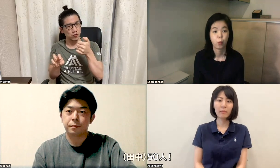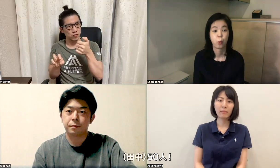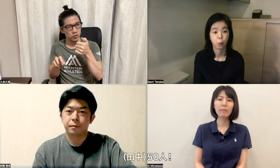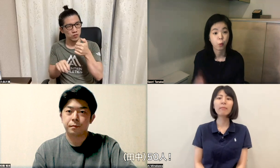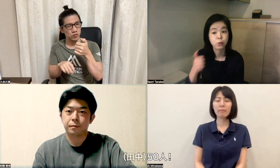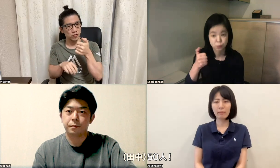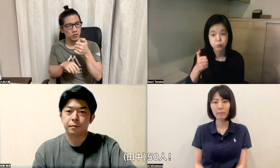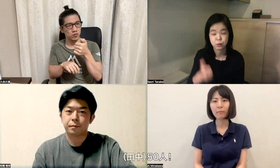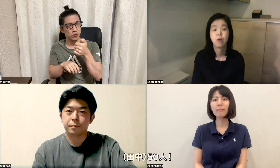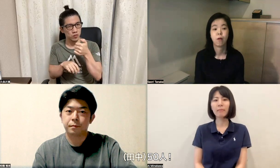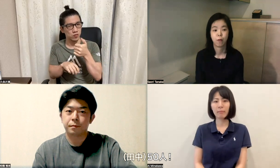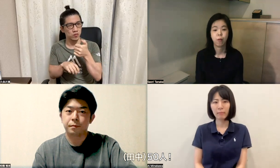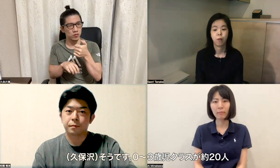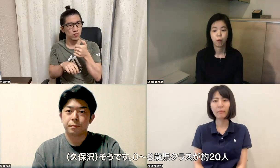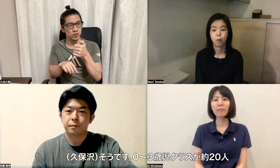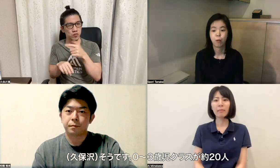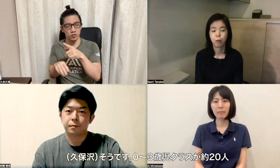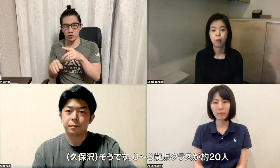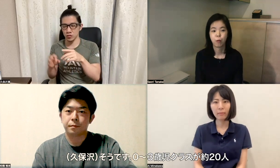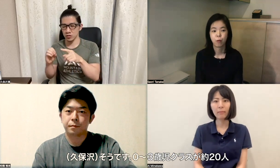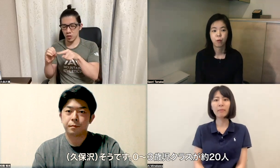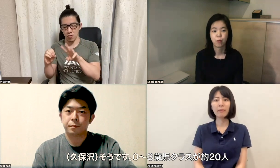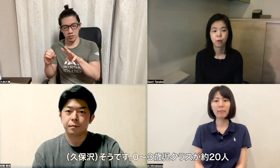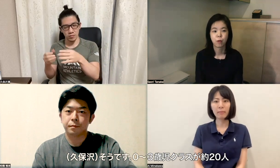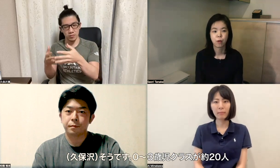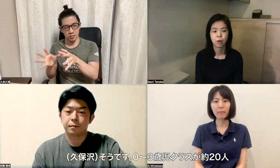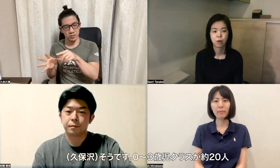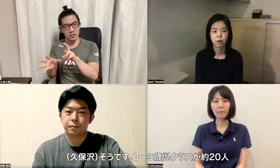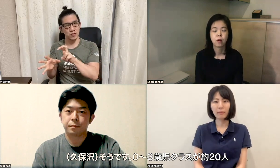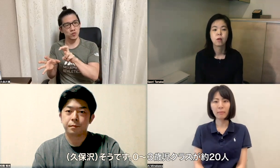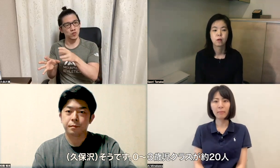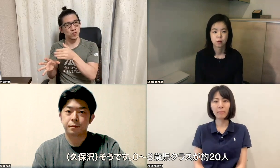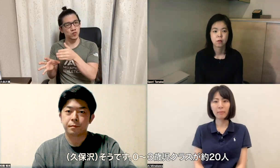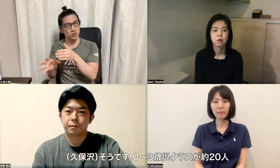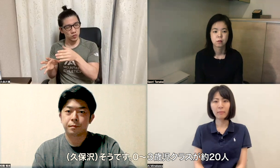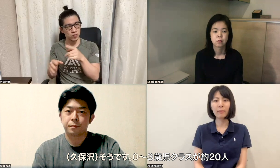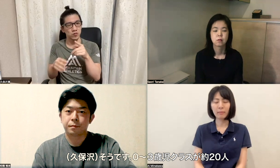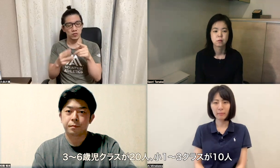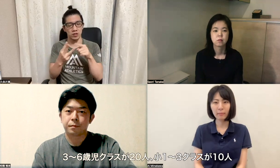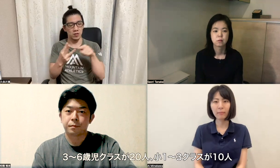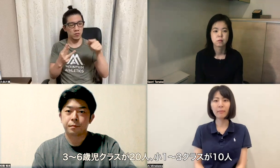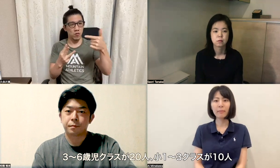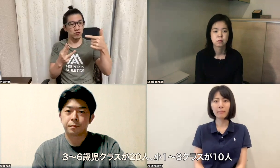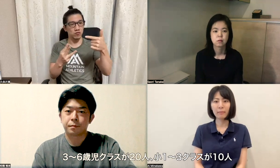(ST) 50! (YK) Yes. Around 20 students in the 0-3 year-old-class, 20 in 3-6 year-old-class, 10 in elementary 1-3rd class